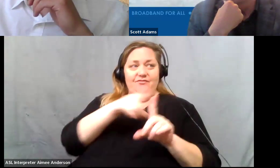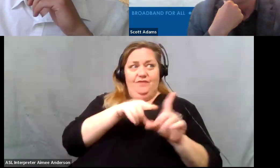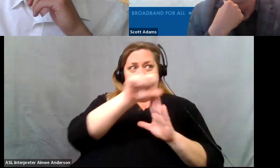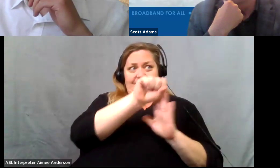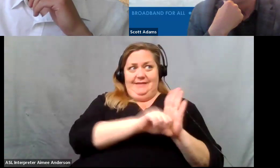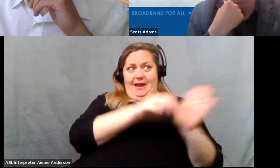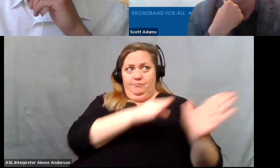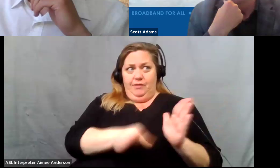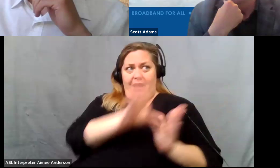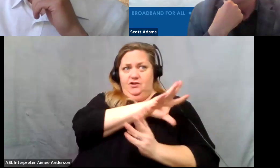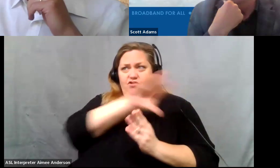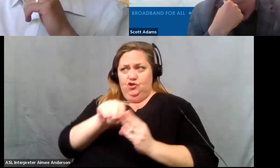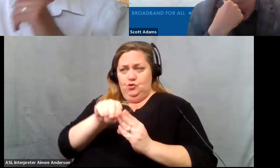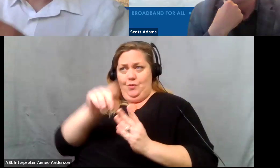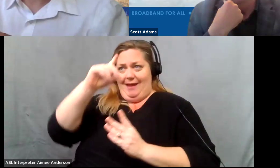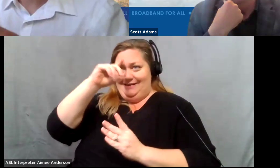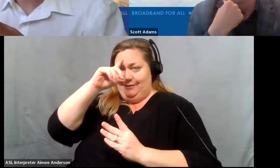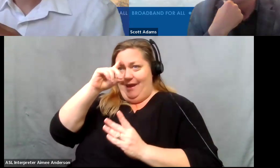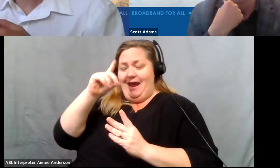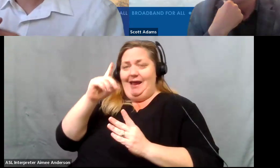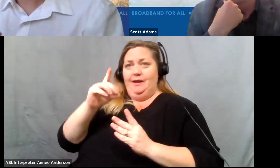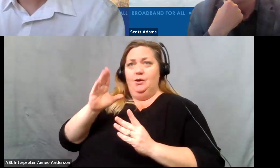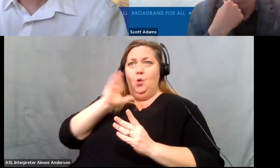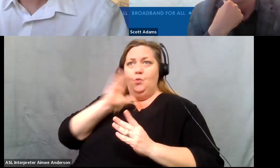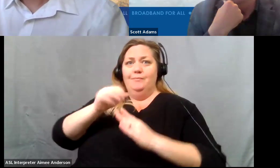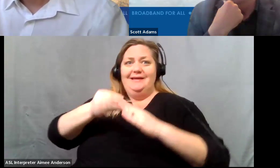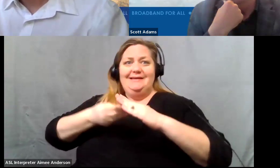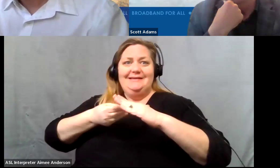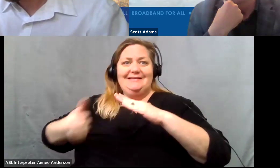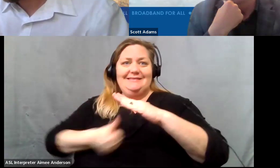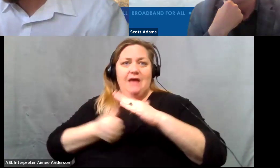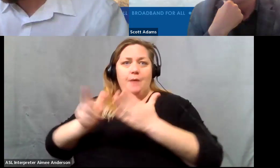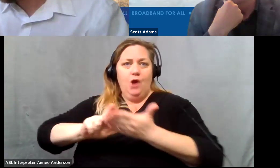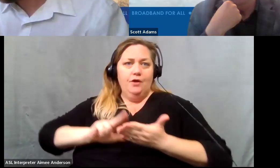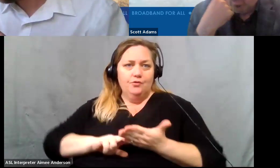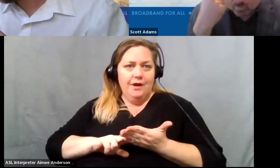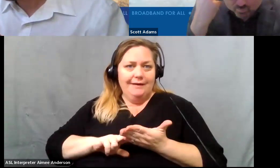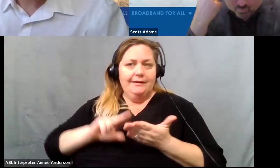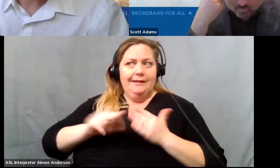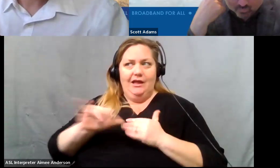do you anticipate will be subcontracted, meaning that you will likely partner with